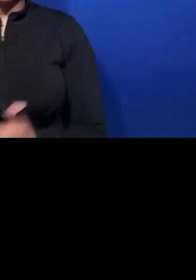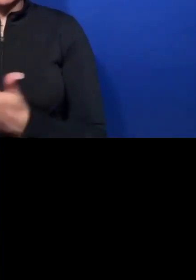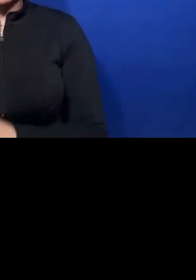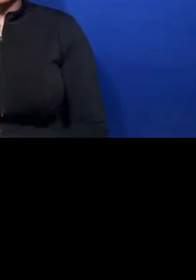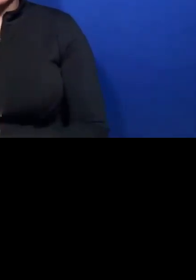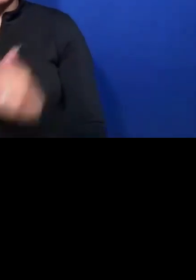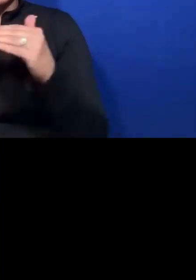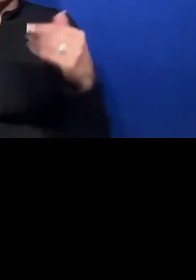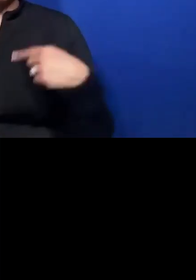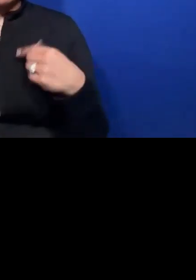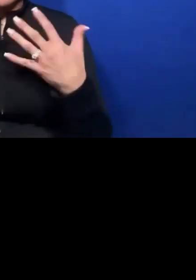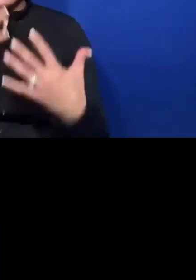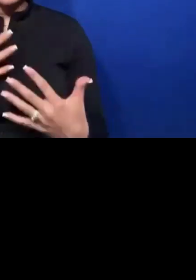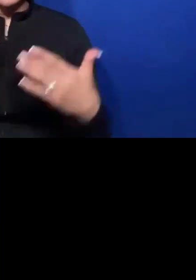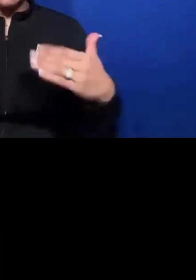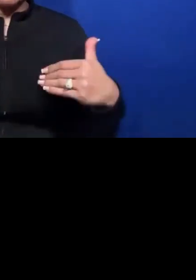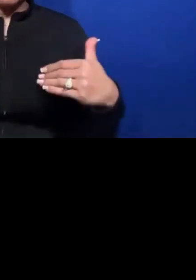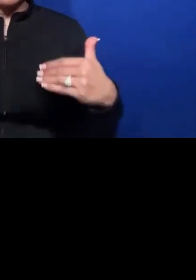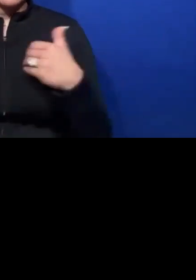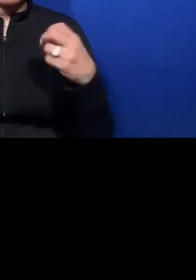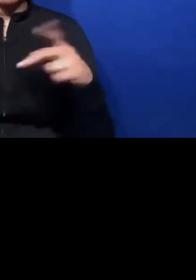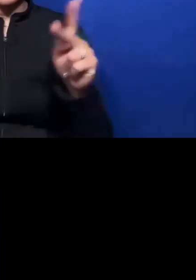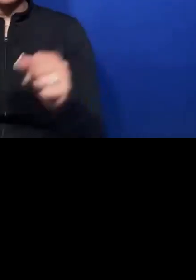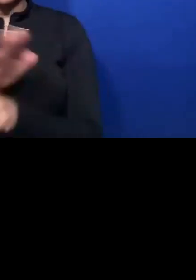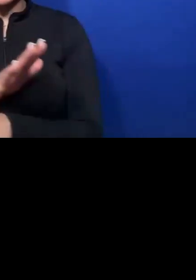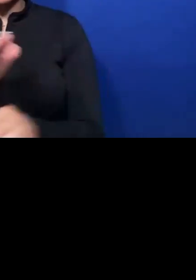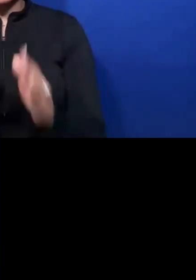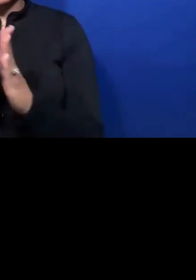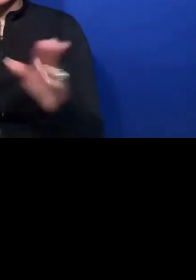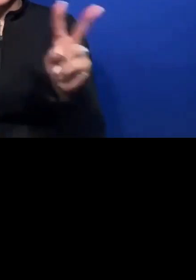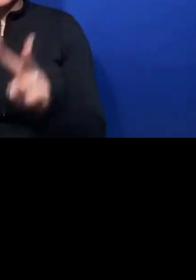I unfortunately haven't had a chance to fully review the, the report yet.